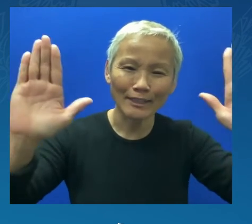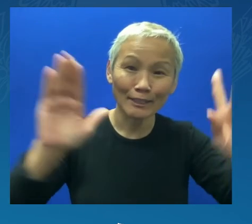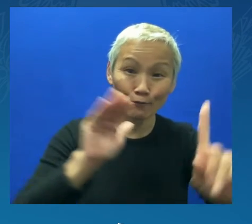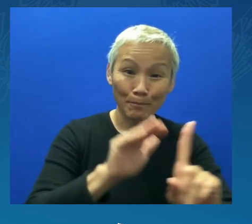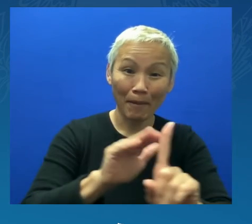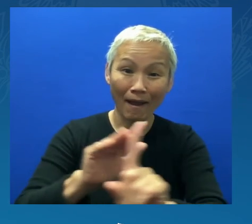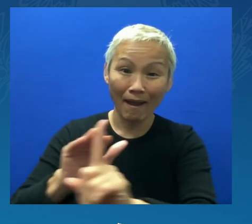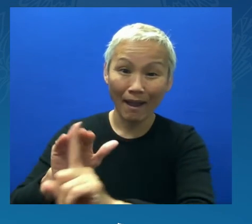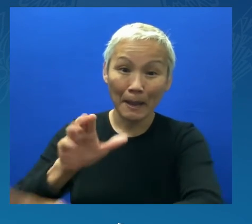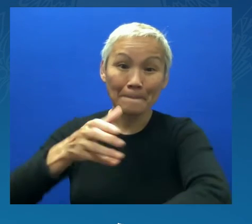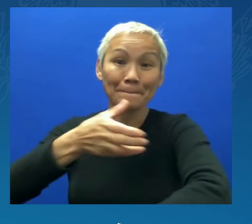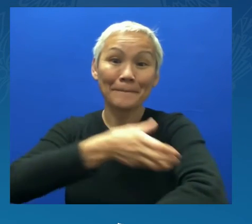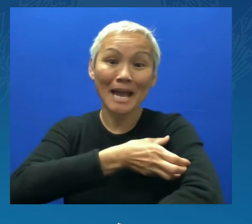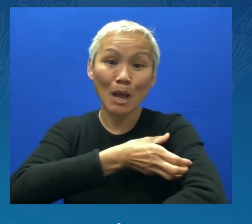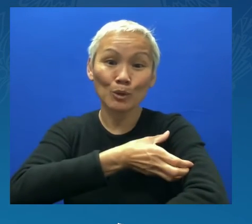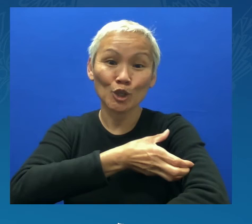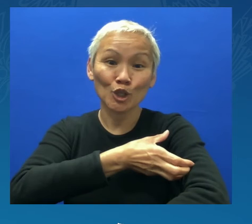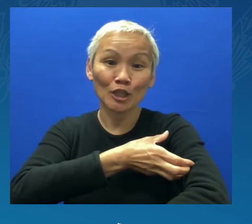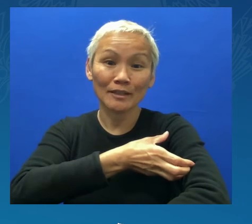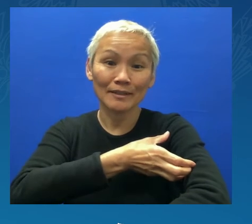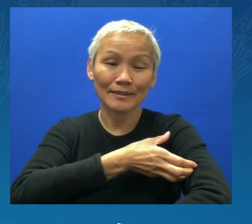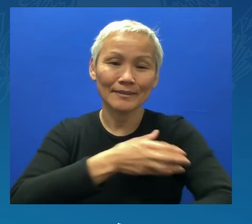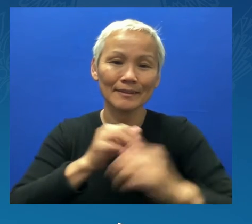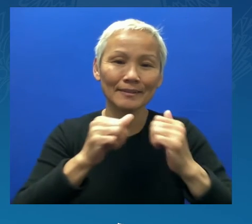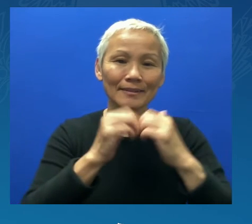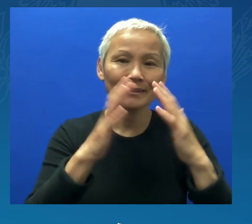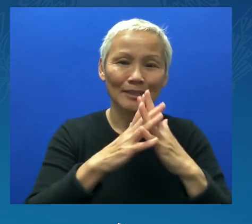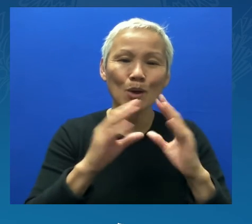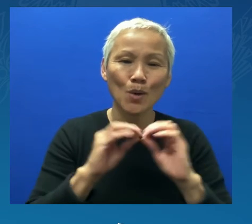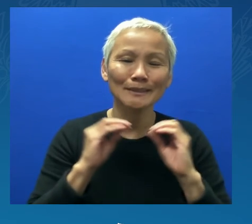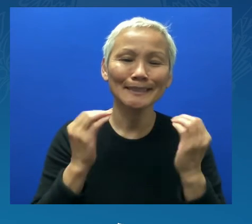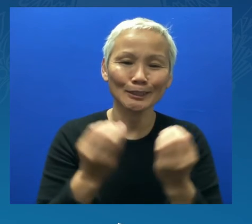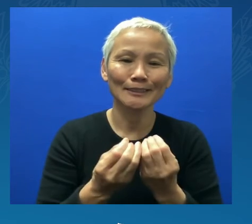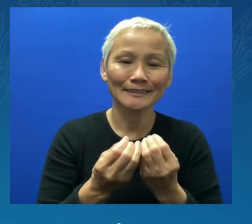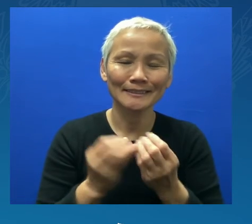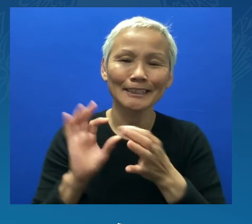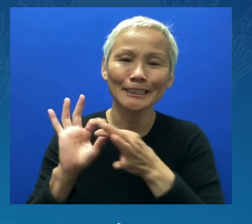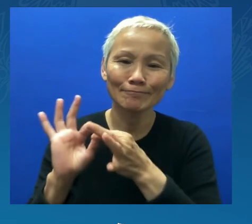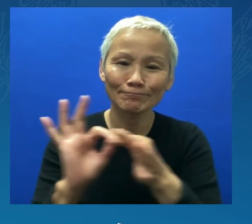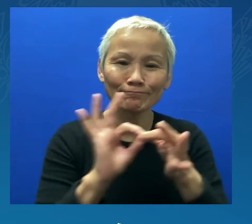Bringing together, under one roof, all the folks who've been fighting forever